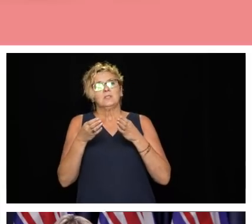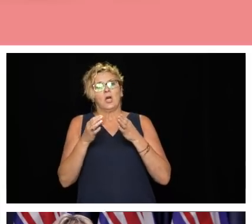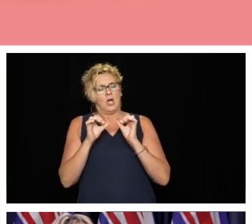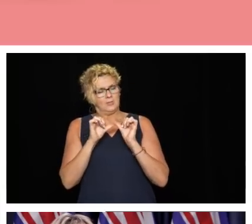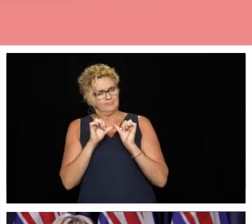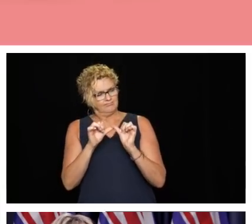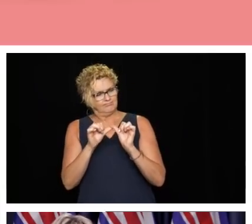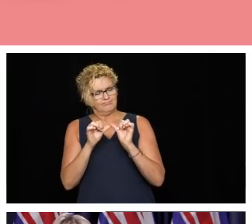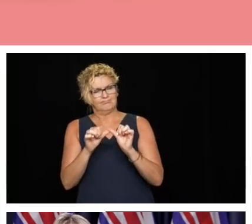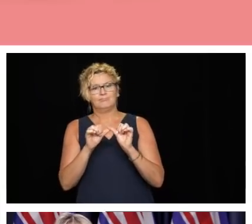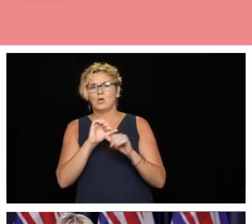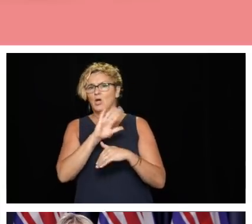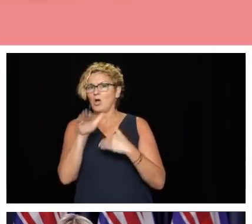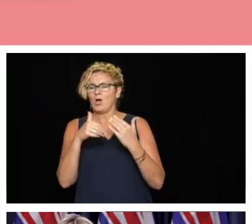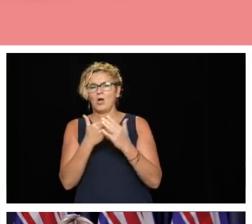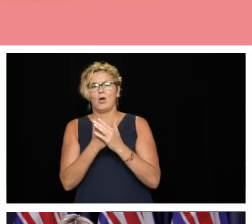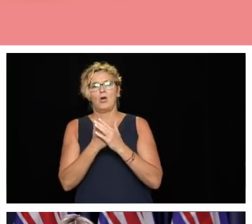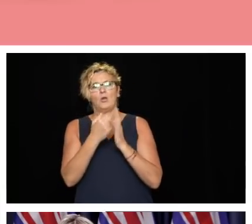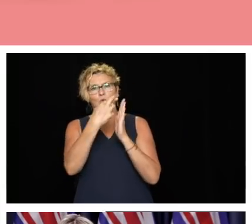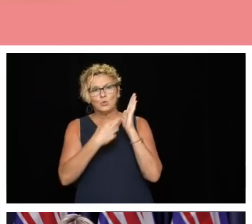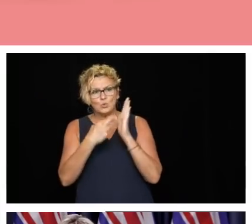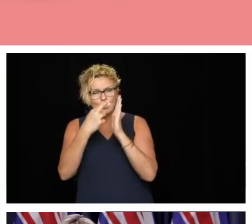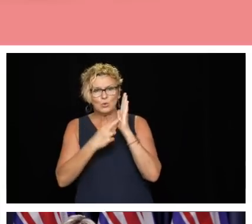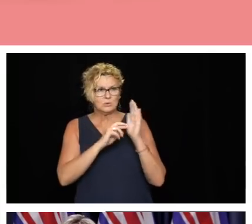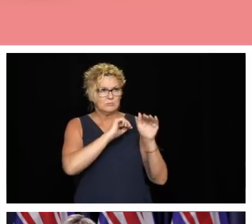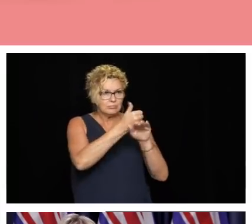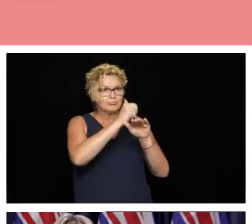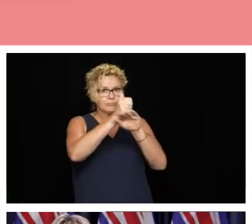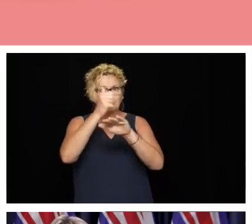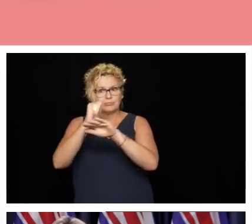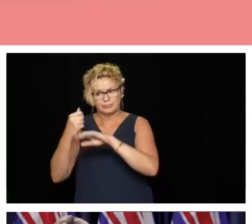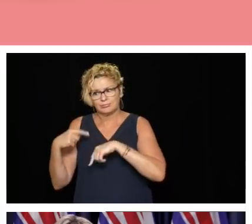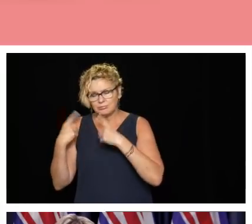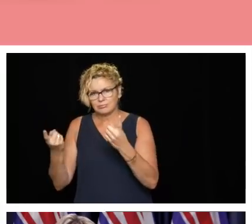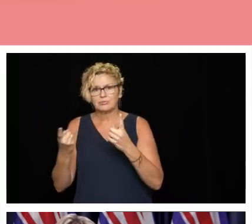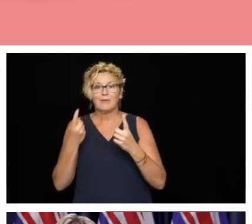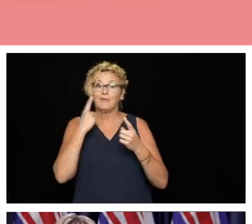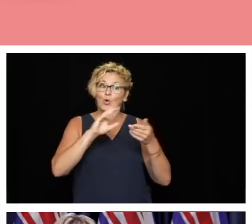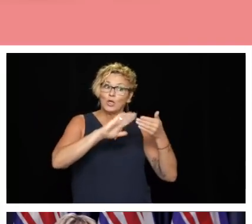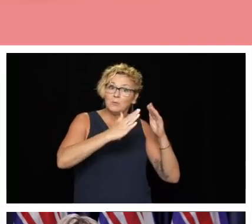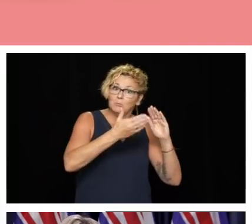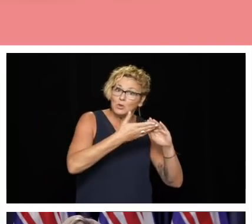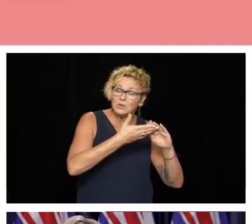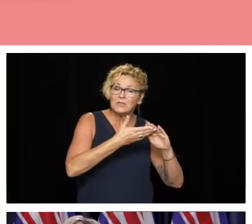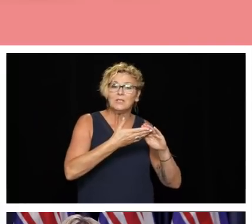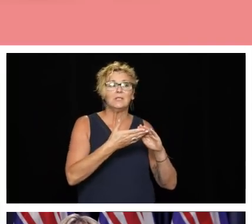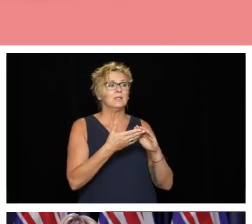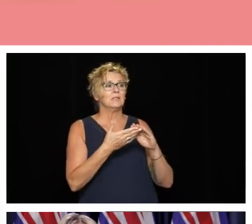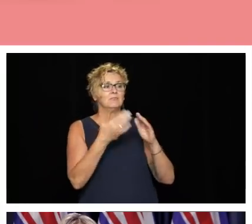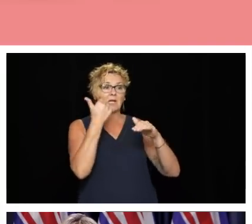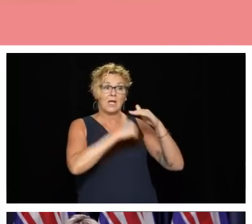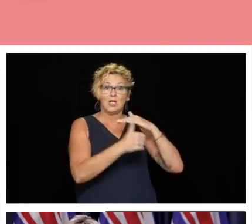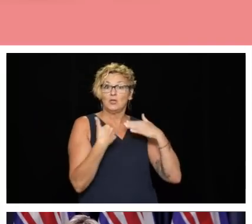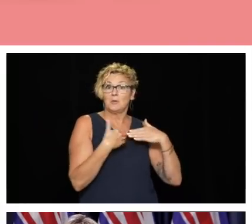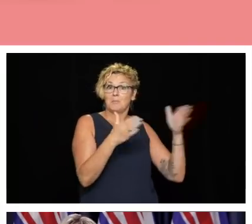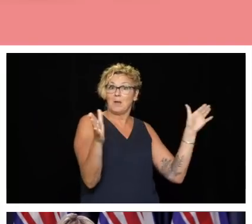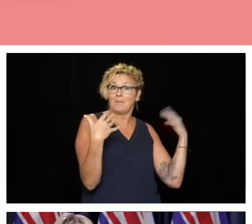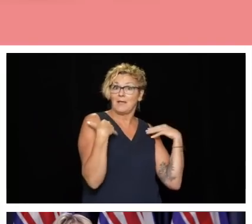come next in this next phase. The foundation of the plan is the need for strong and ongoing focus on sustaining the prevention and control measures we have